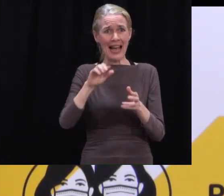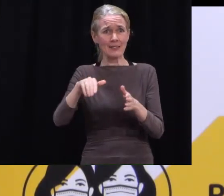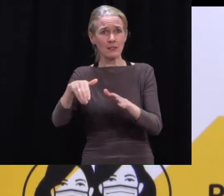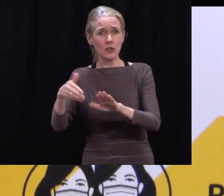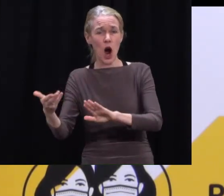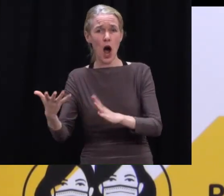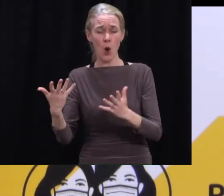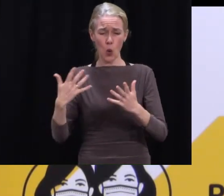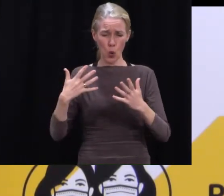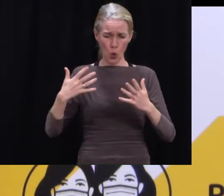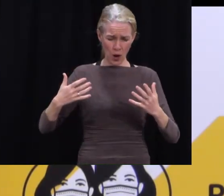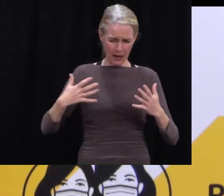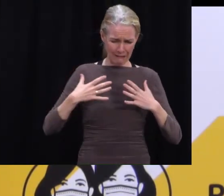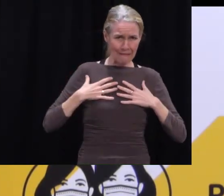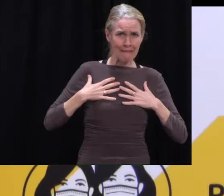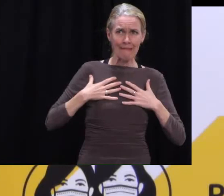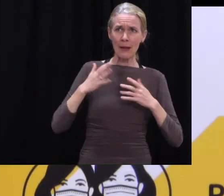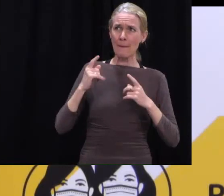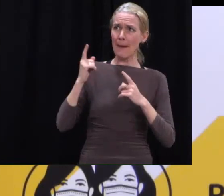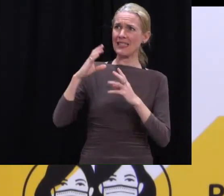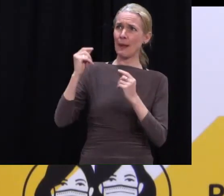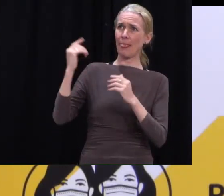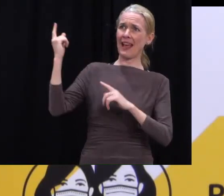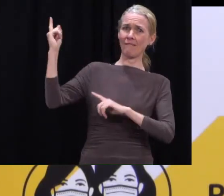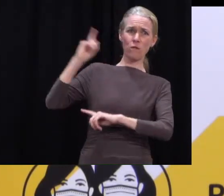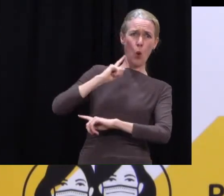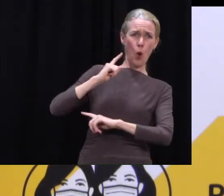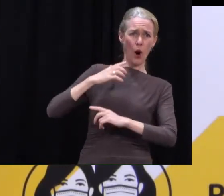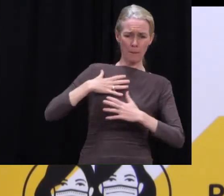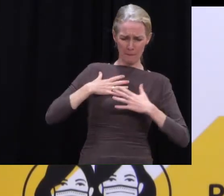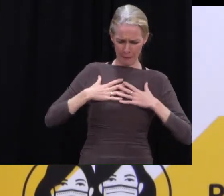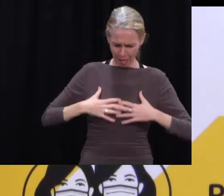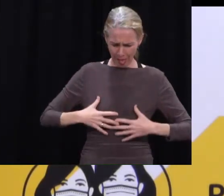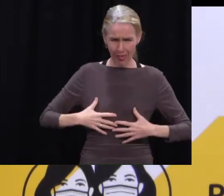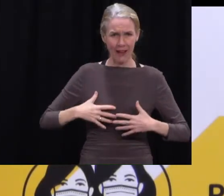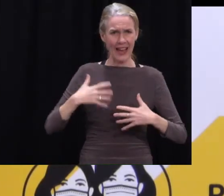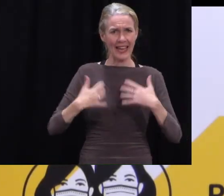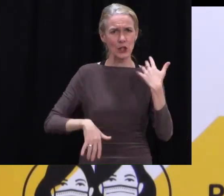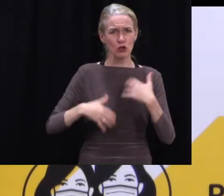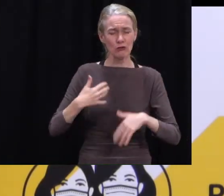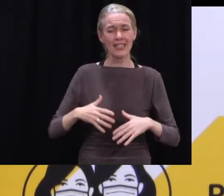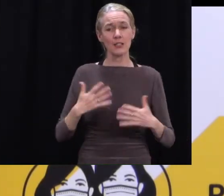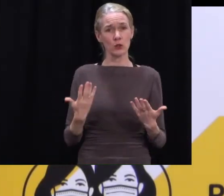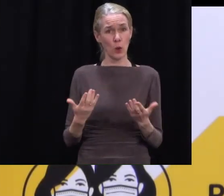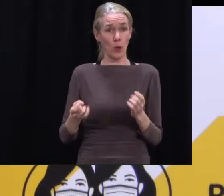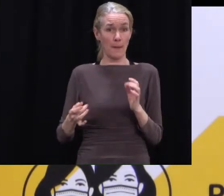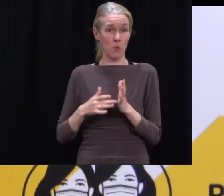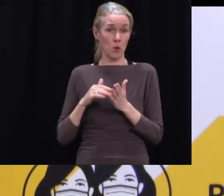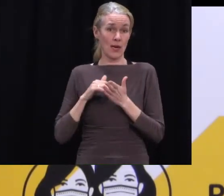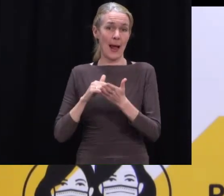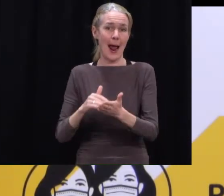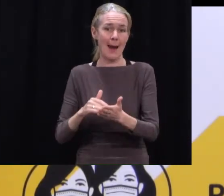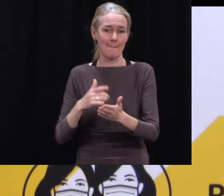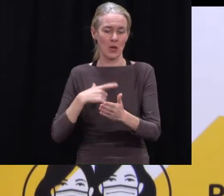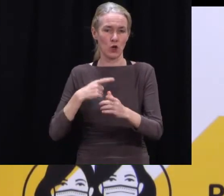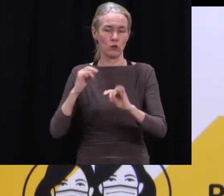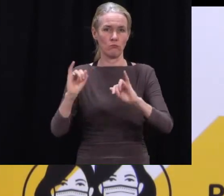threatened or they may have been gravely injured by the events around them. So the priority was their safety and